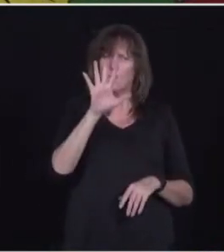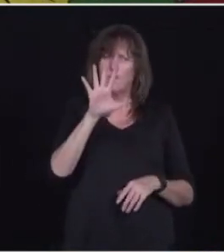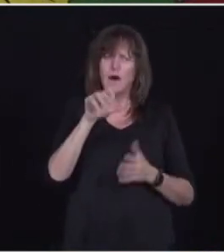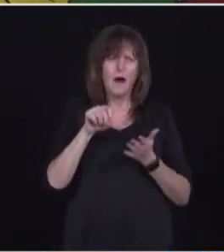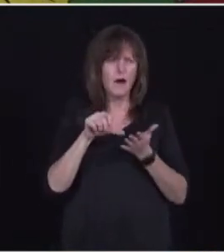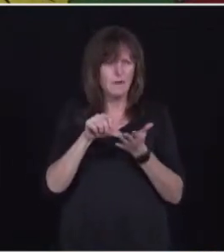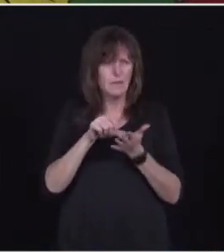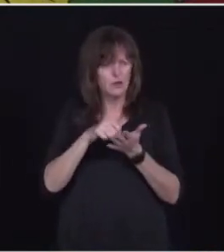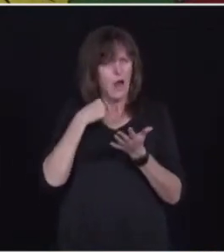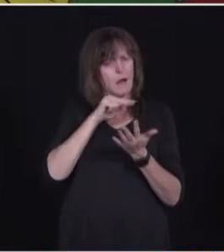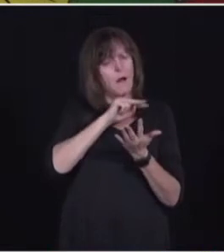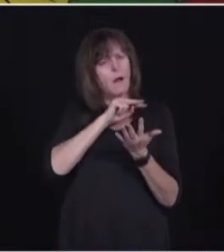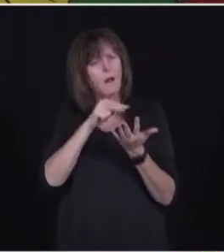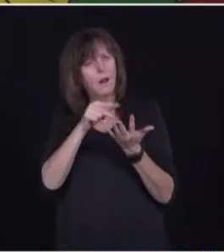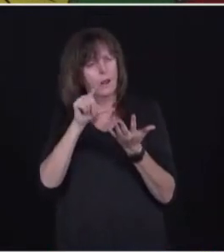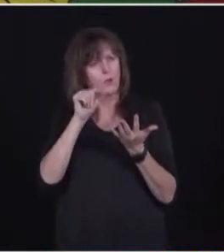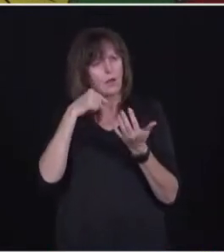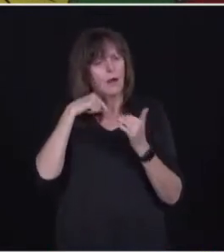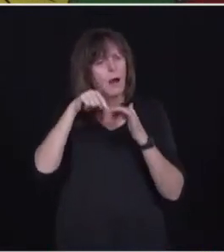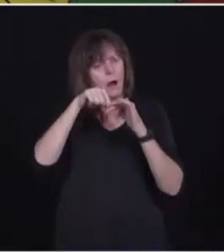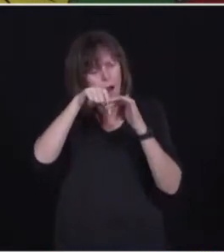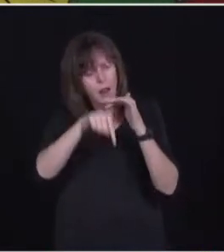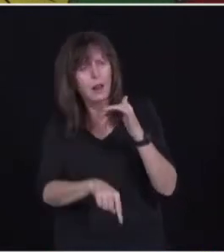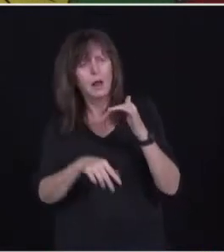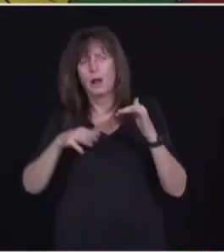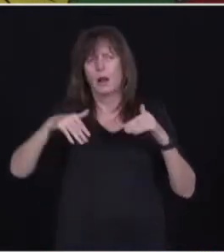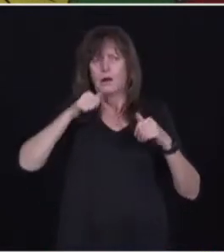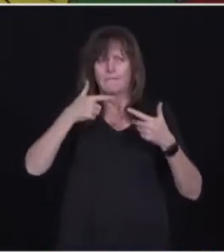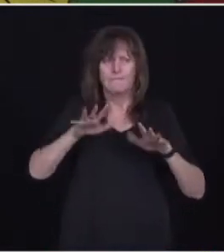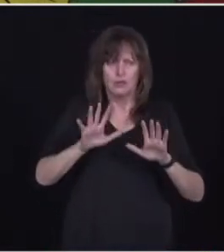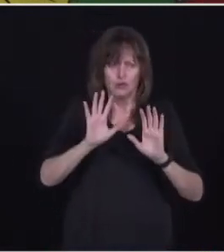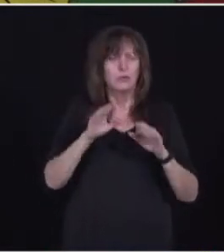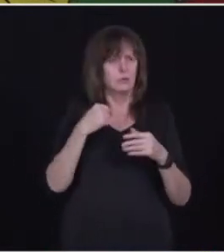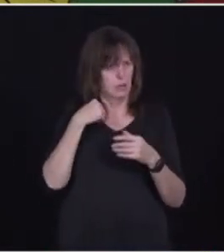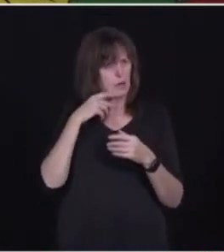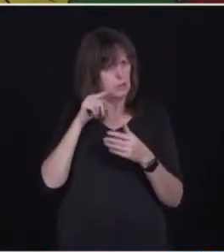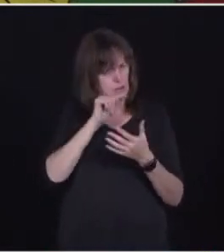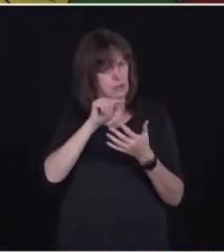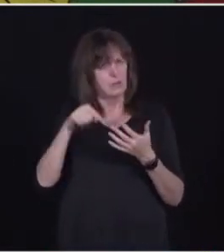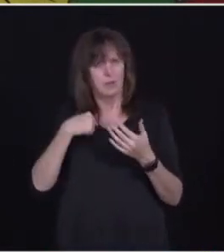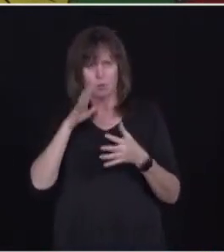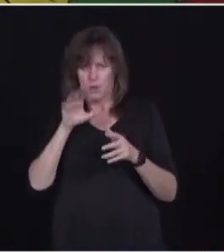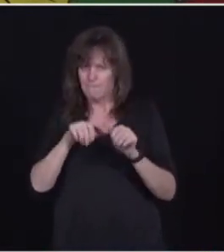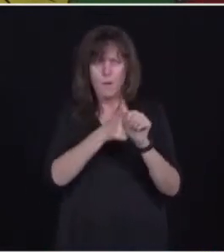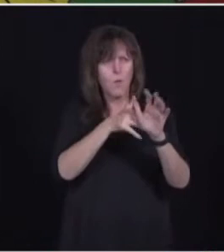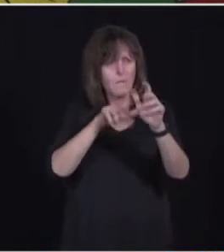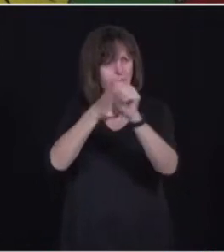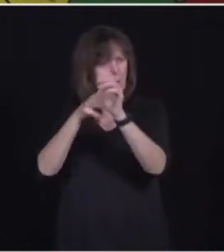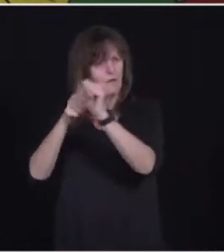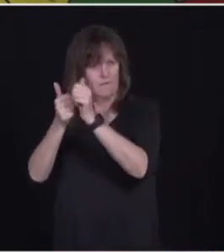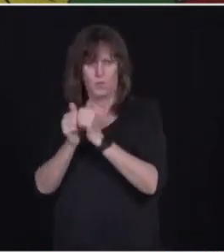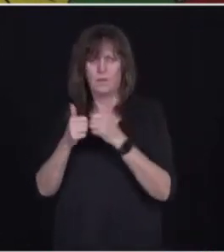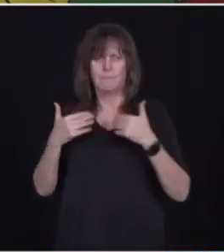have finished about 20 pages, it's a pretty in-depth report but I'm going to follow up with every single minister